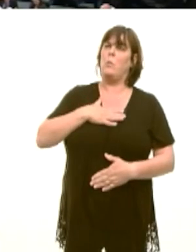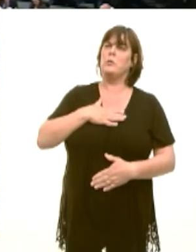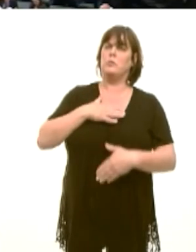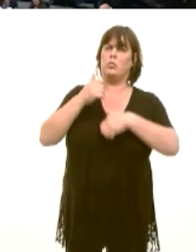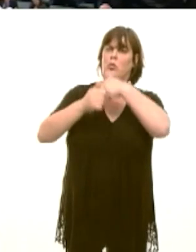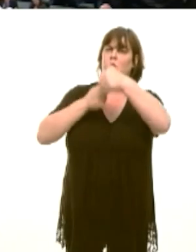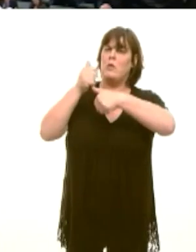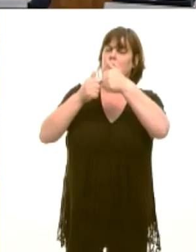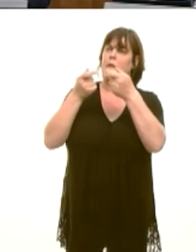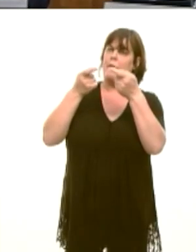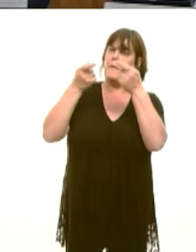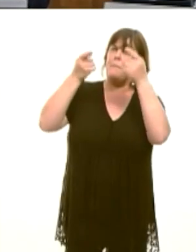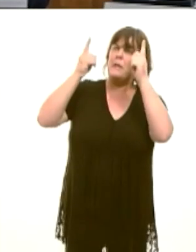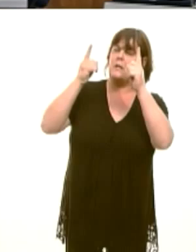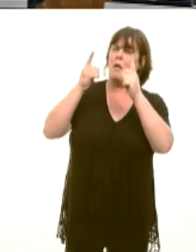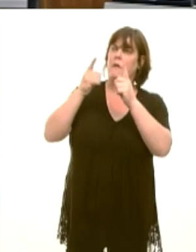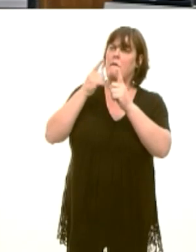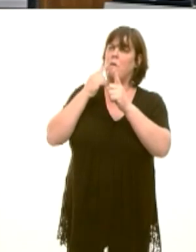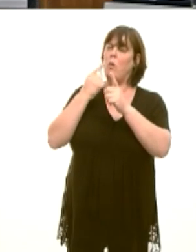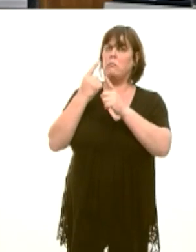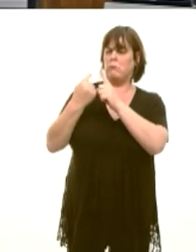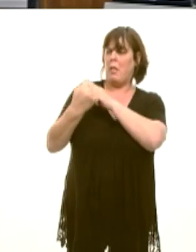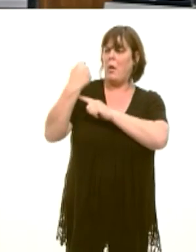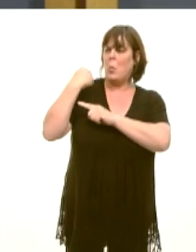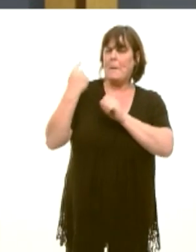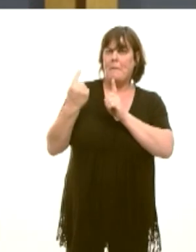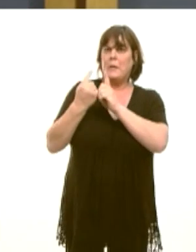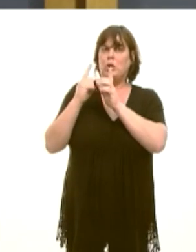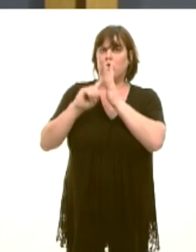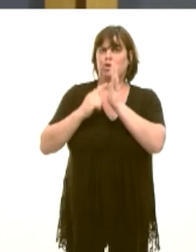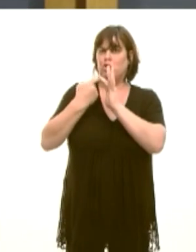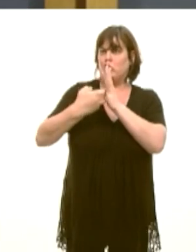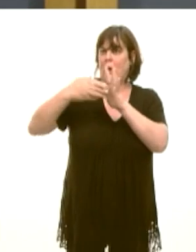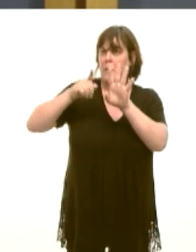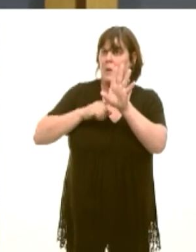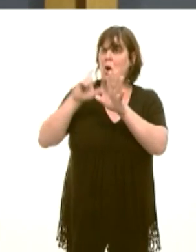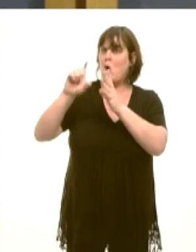Minister on convincing Jeremy Corbyn last week of the merits of the argument? I am serious